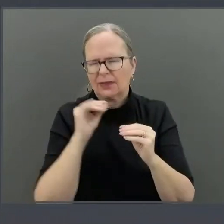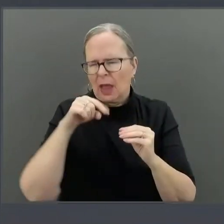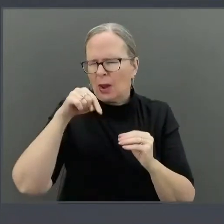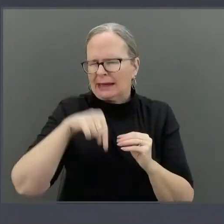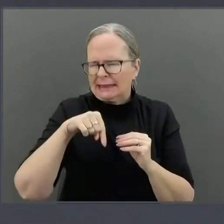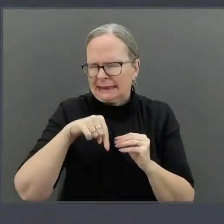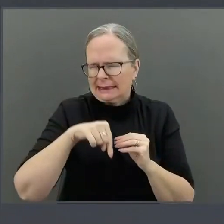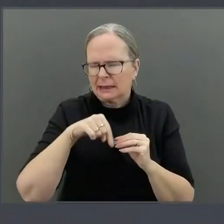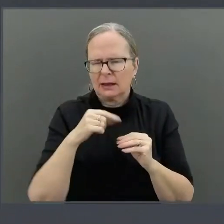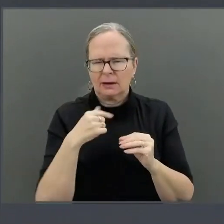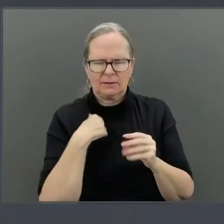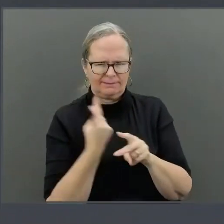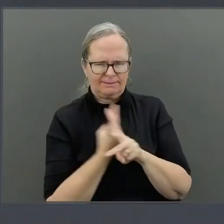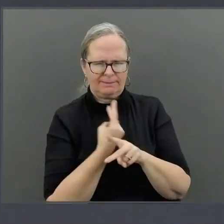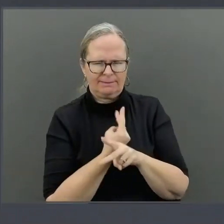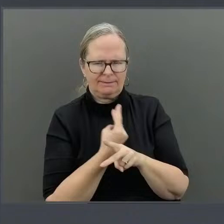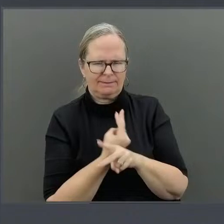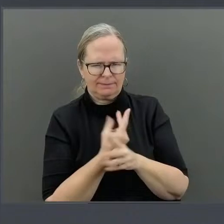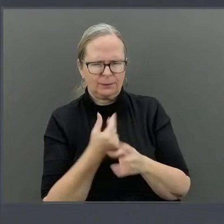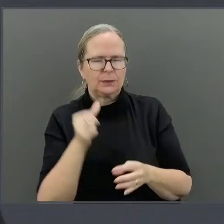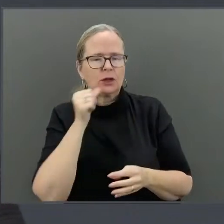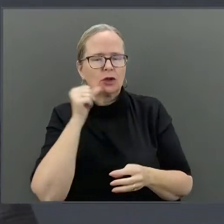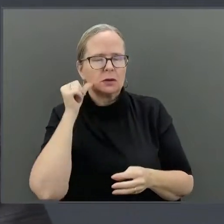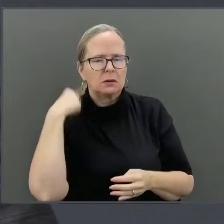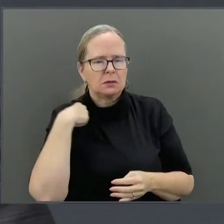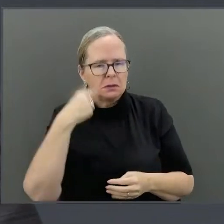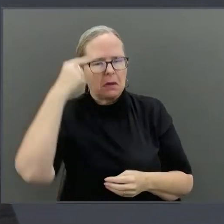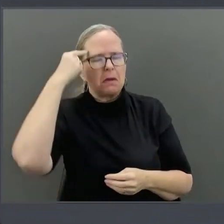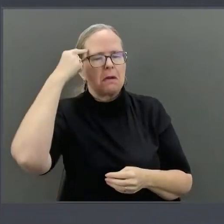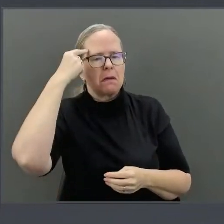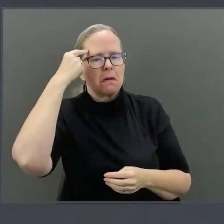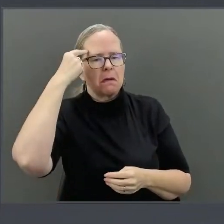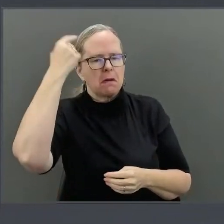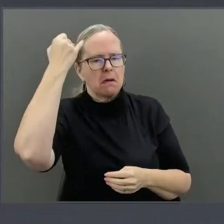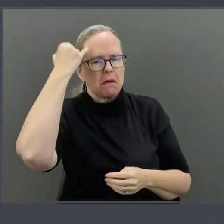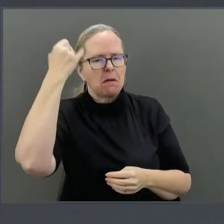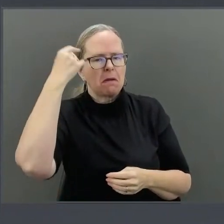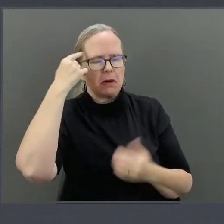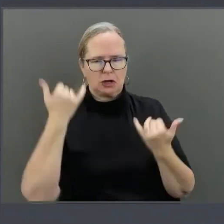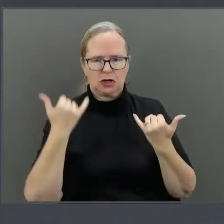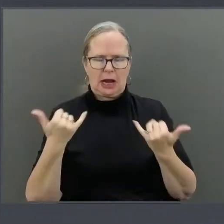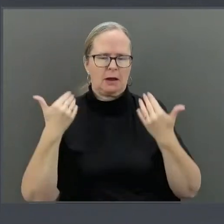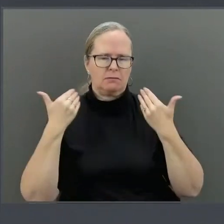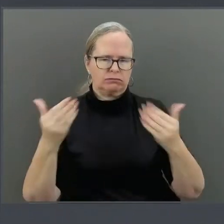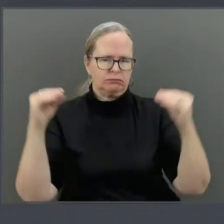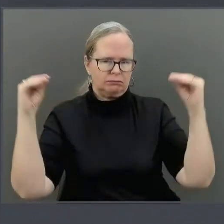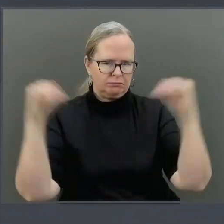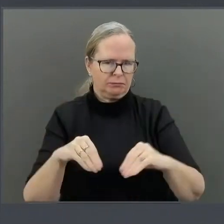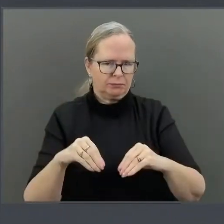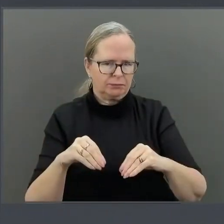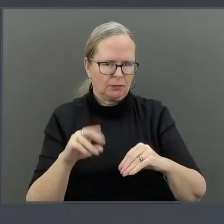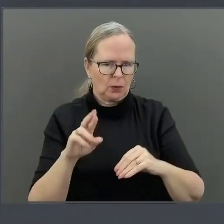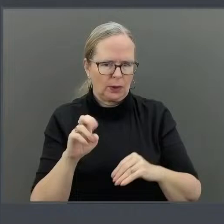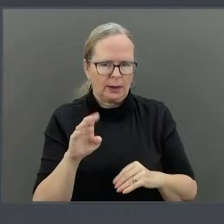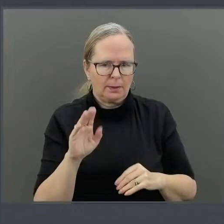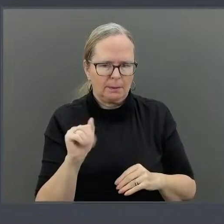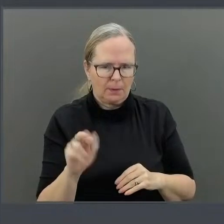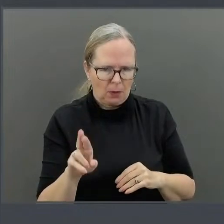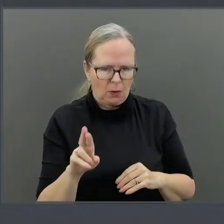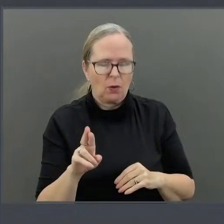crews are working on it uh today the location uh is actually the the second uh from the uh north